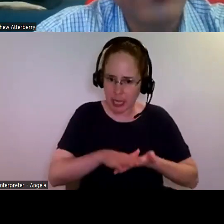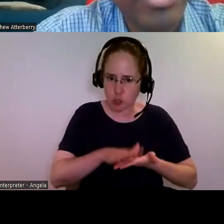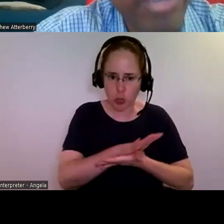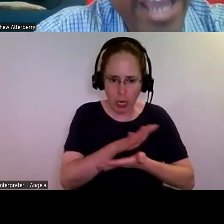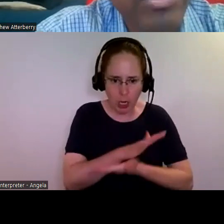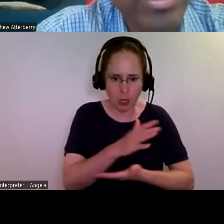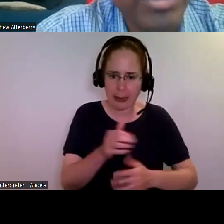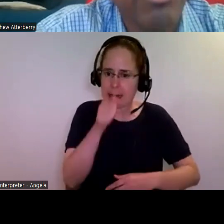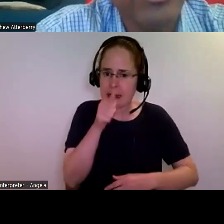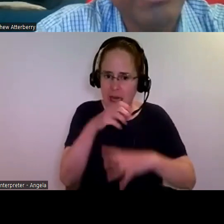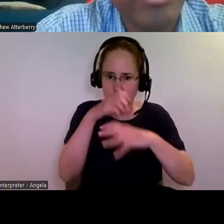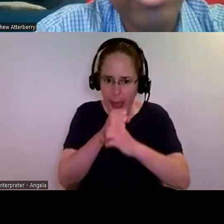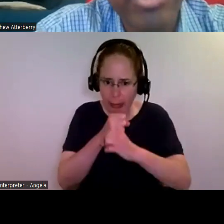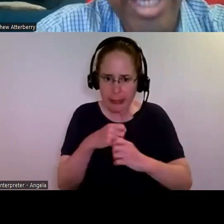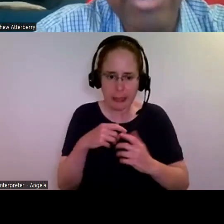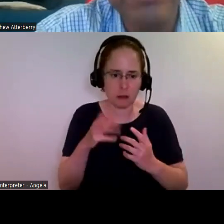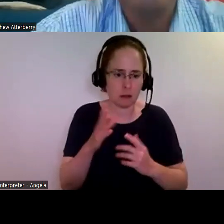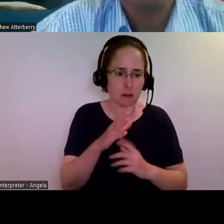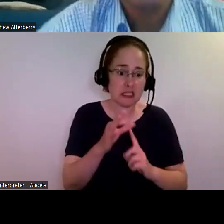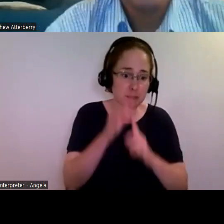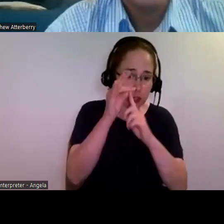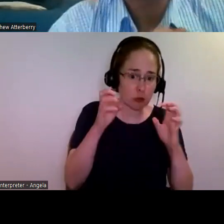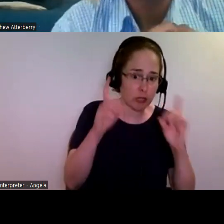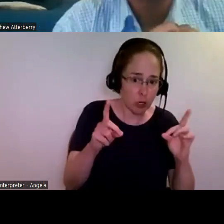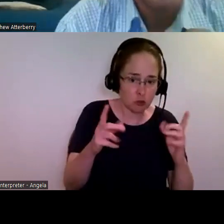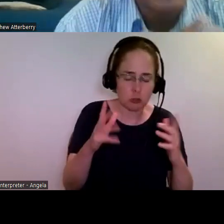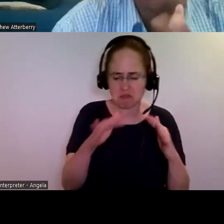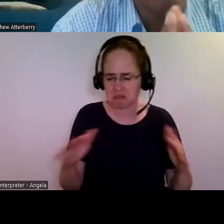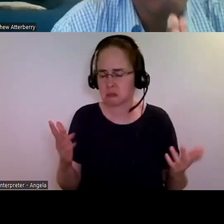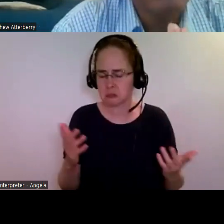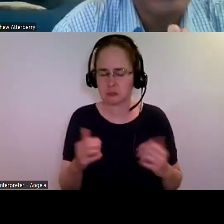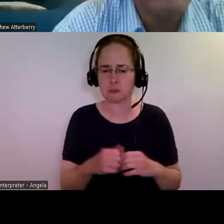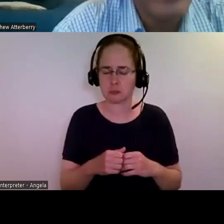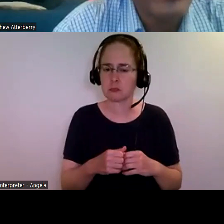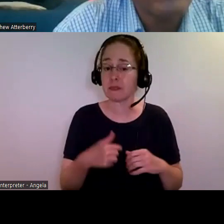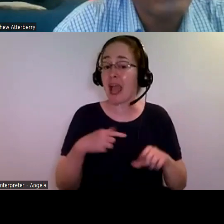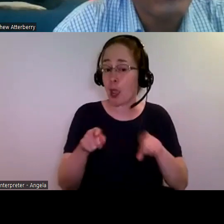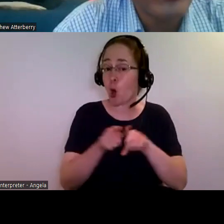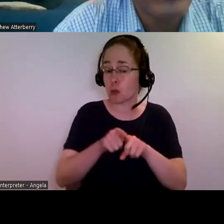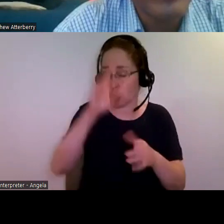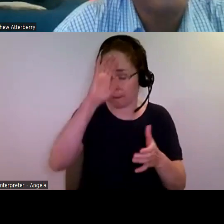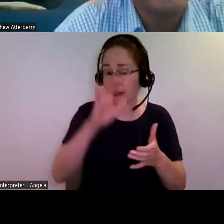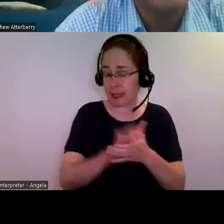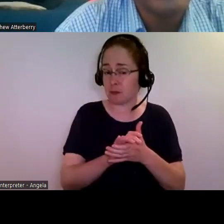confidentiality and also in special education. And I also believe that Centers of Independent